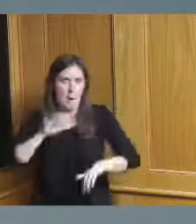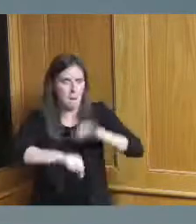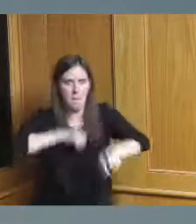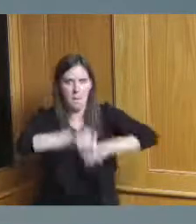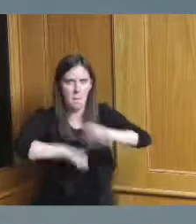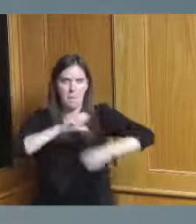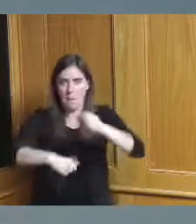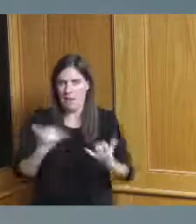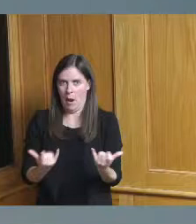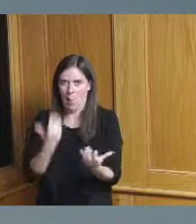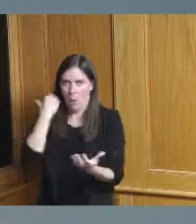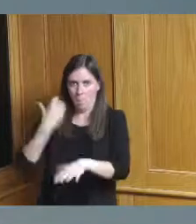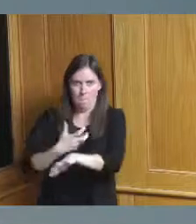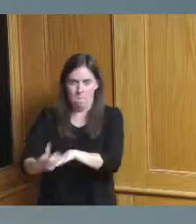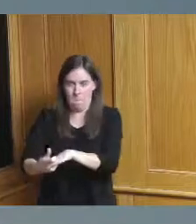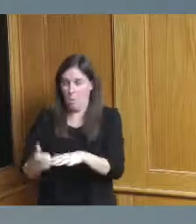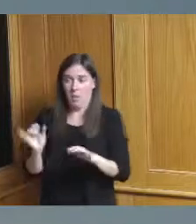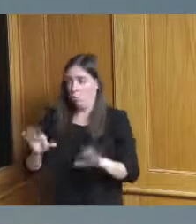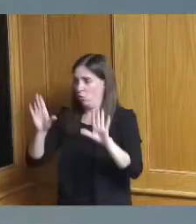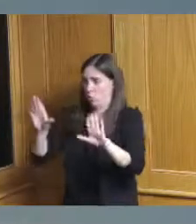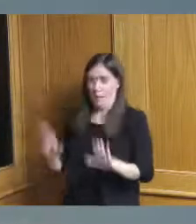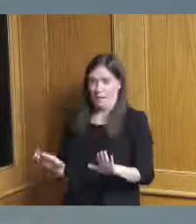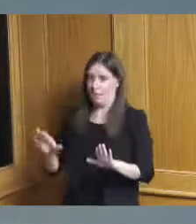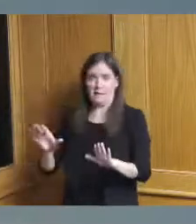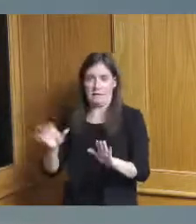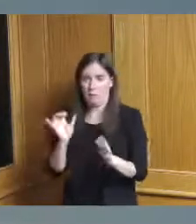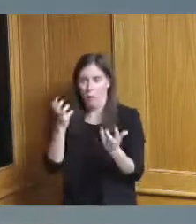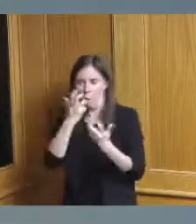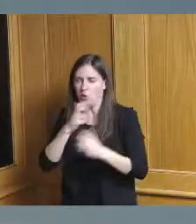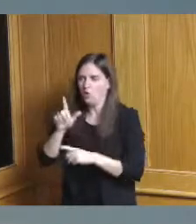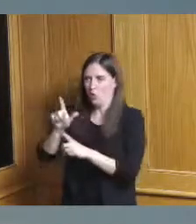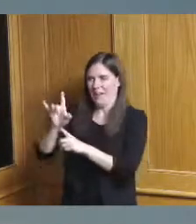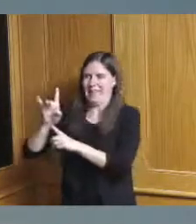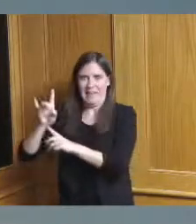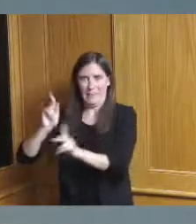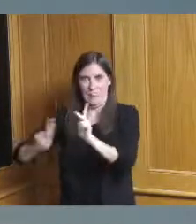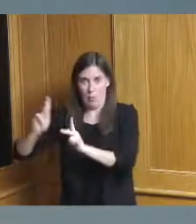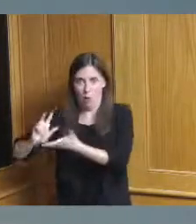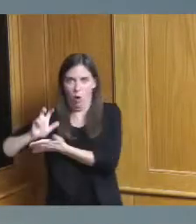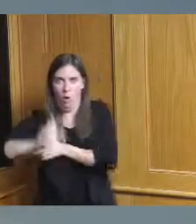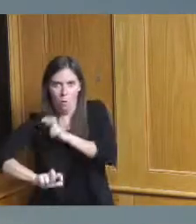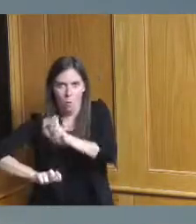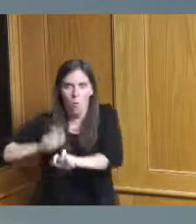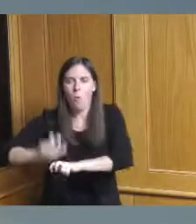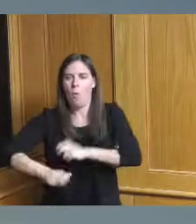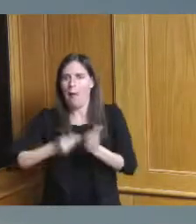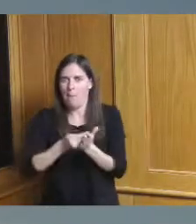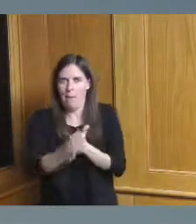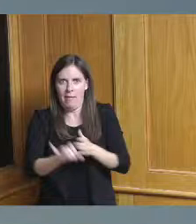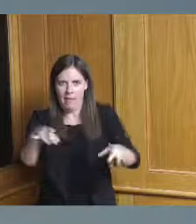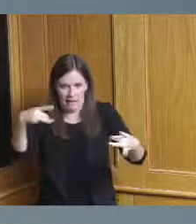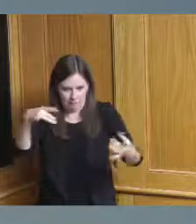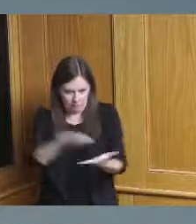us so that was fantastic it was a great result we had 28 investors by the bonds notably we also had